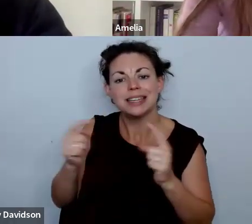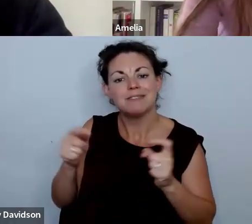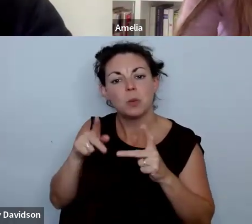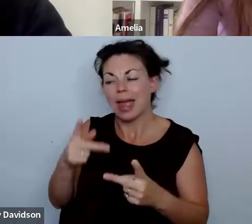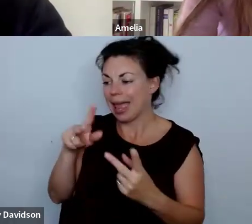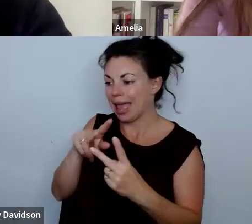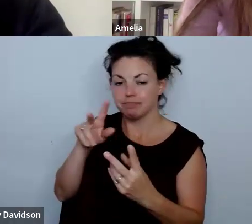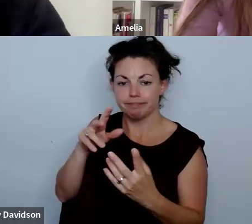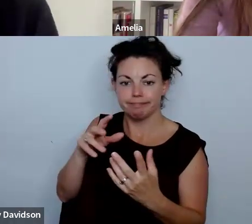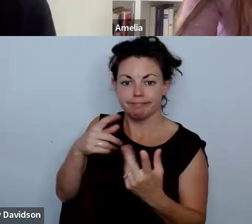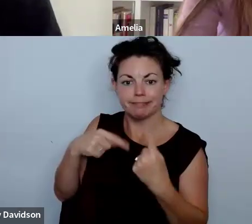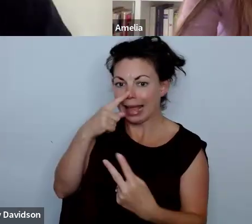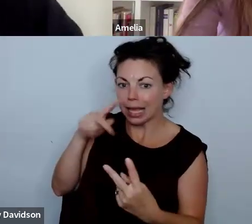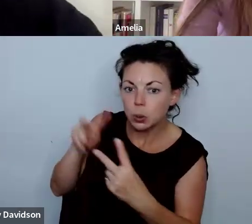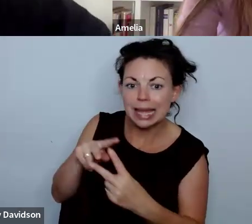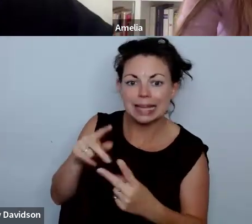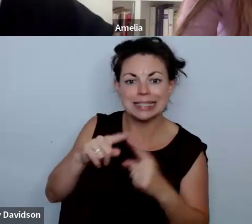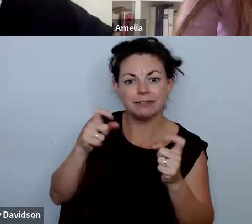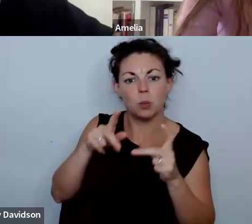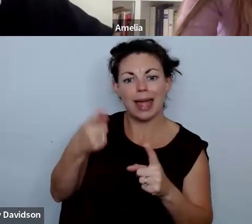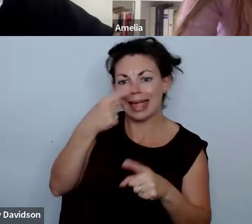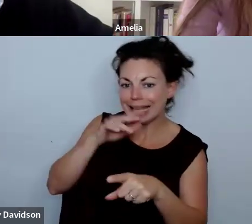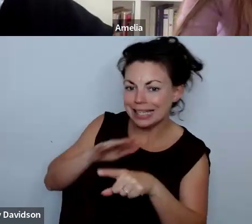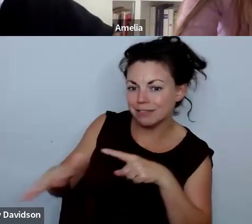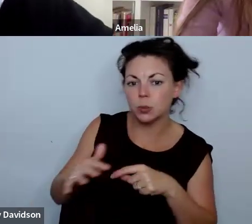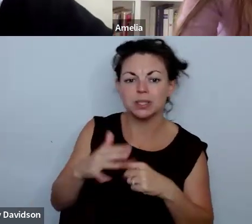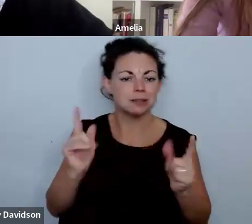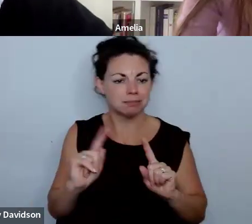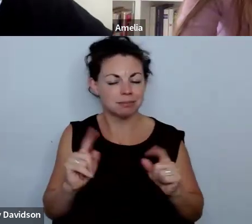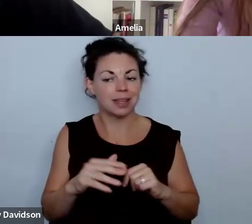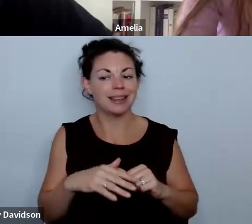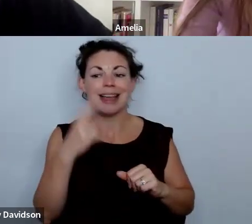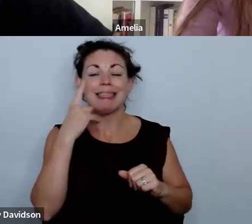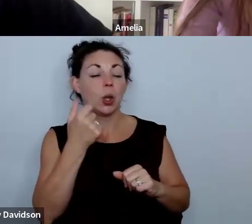and see how you can get involved in... with them in those initiatives. So, for example